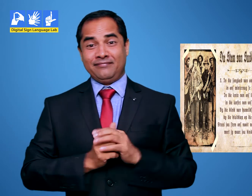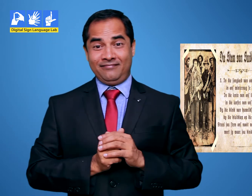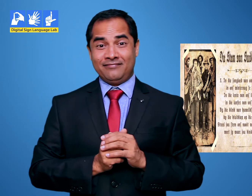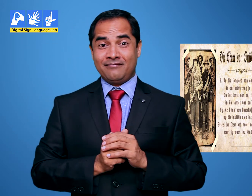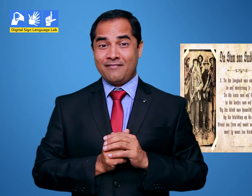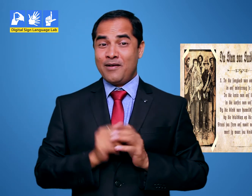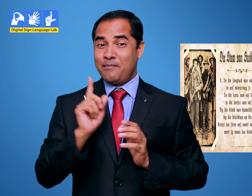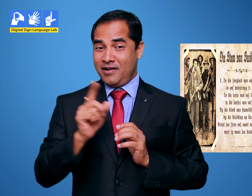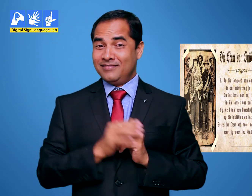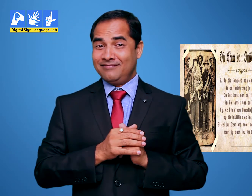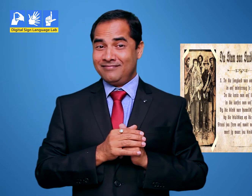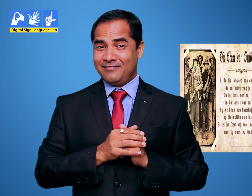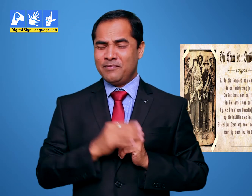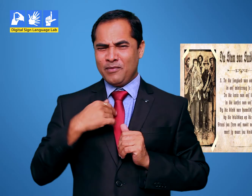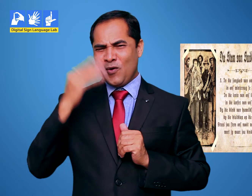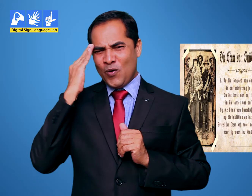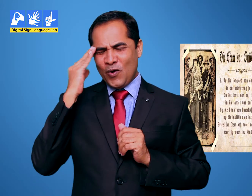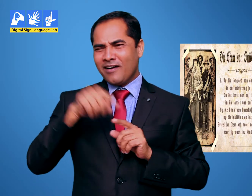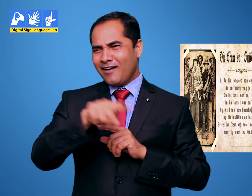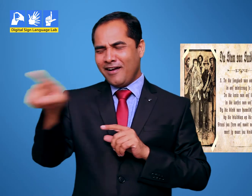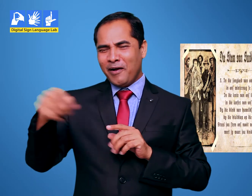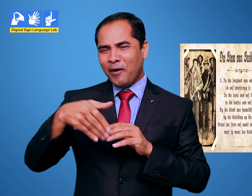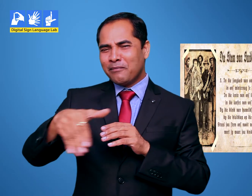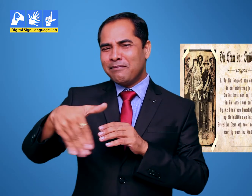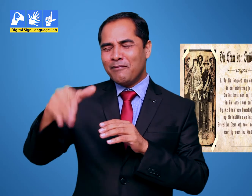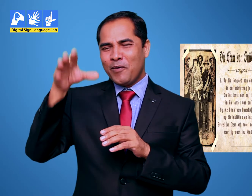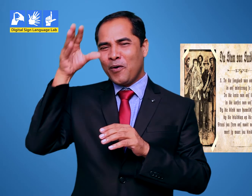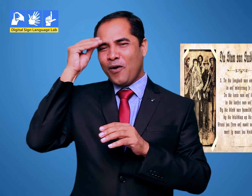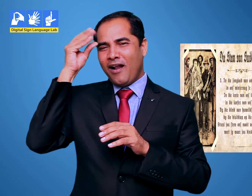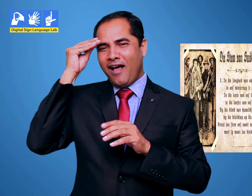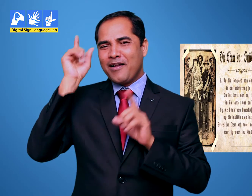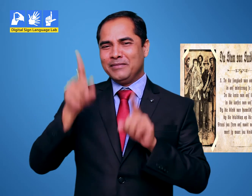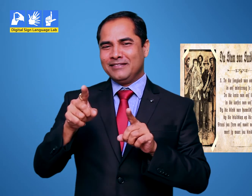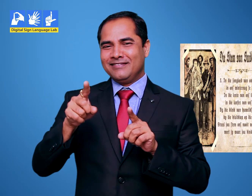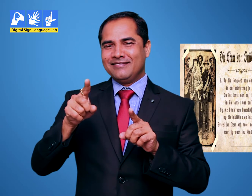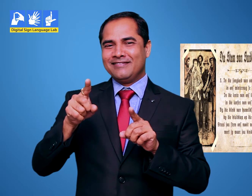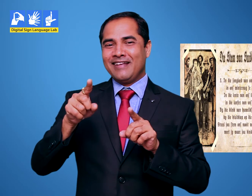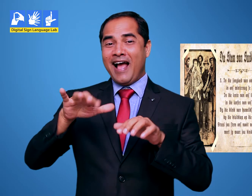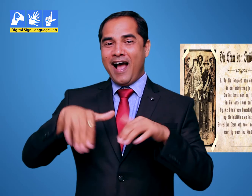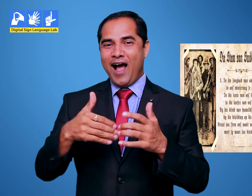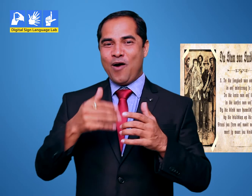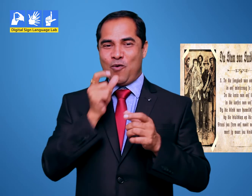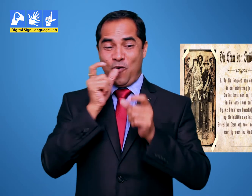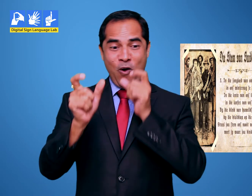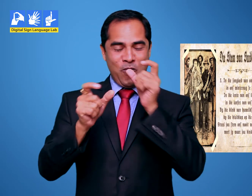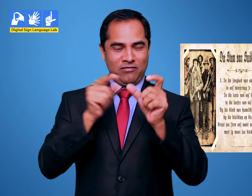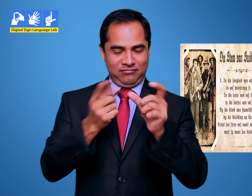they would soon know the words by heart.